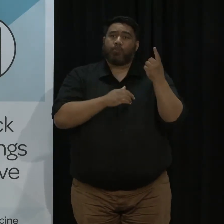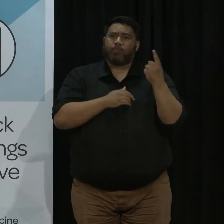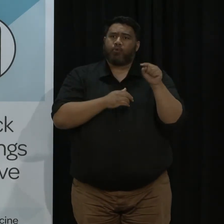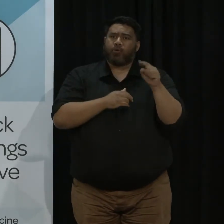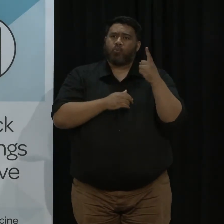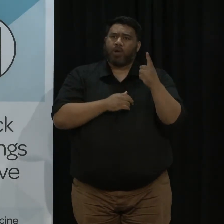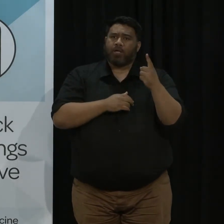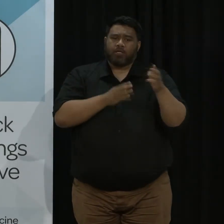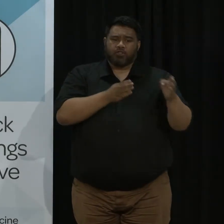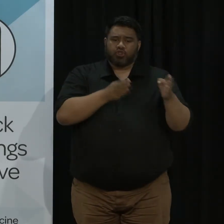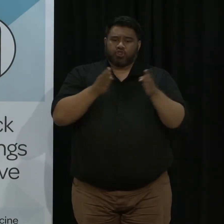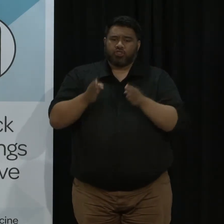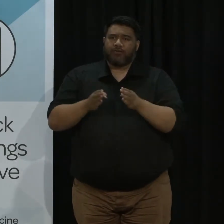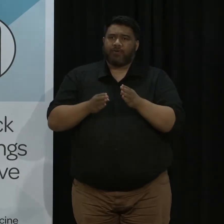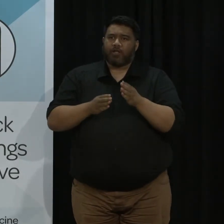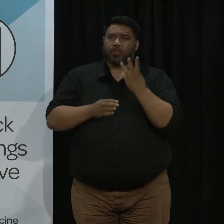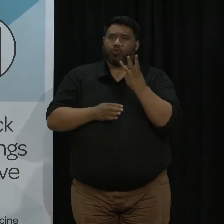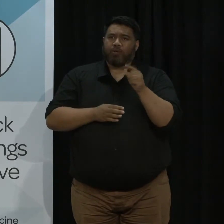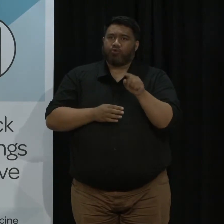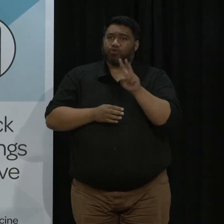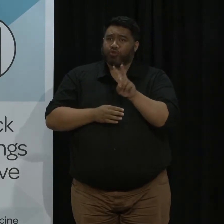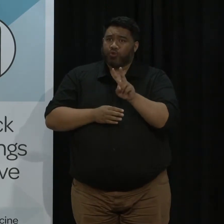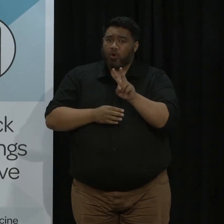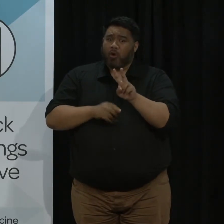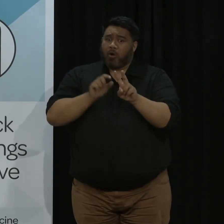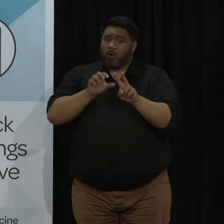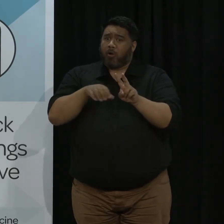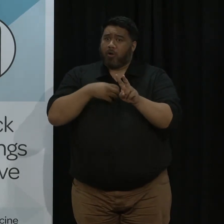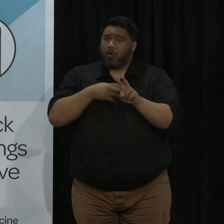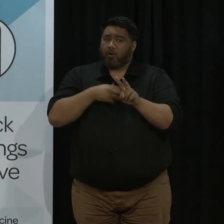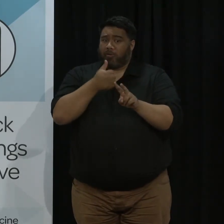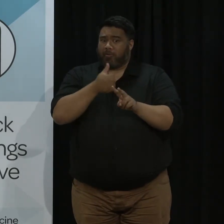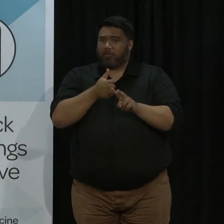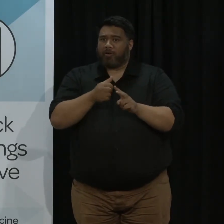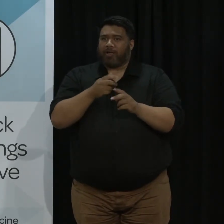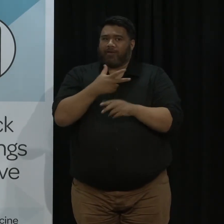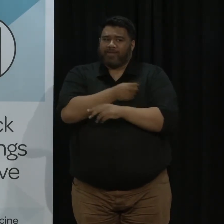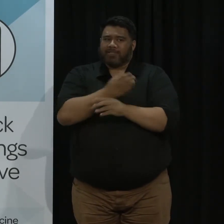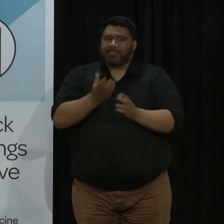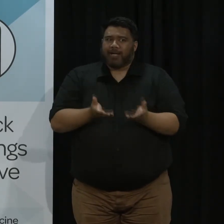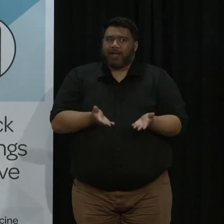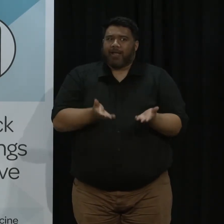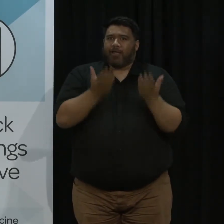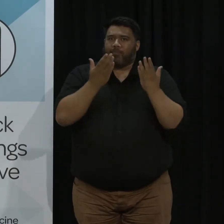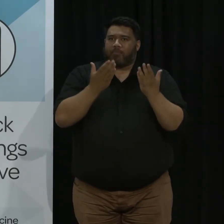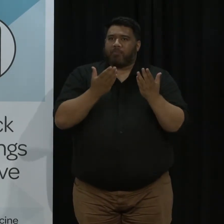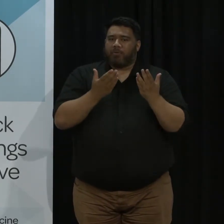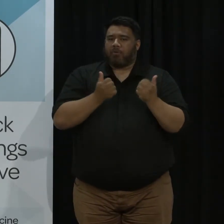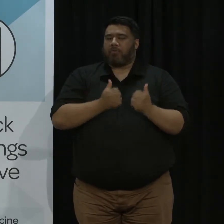this plateauing in the situation where Auckland move